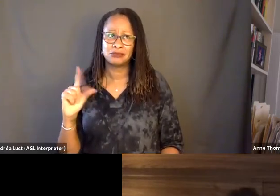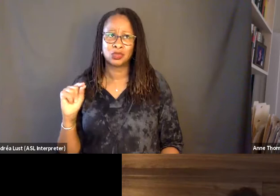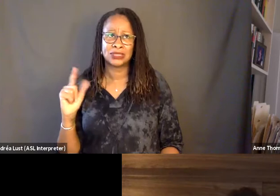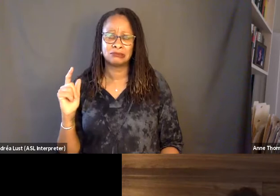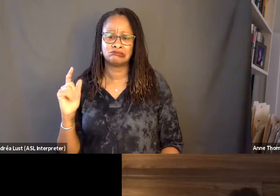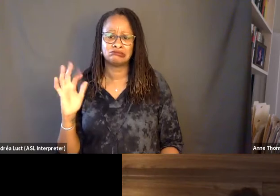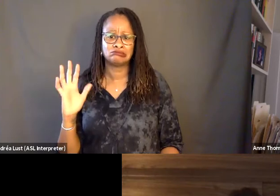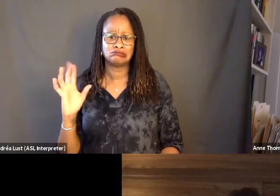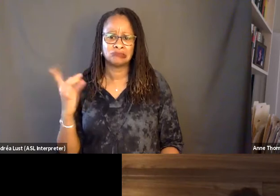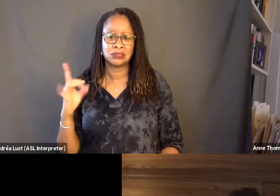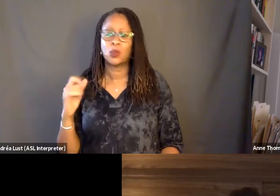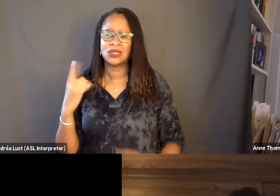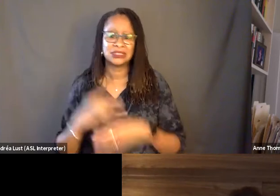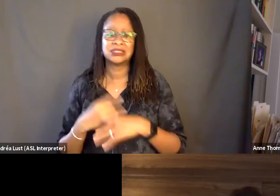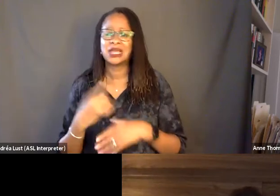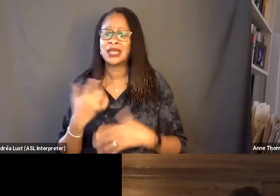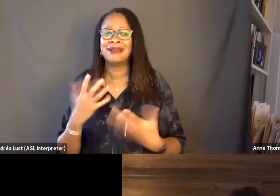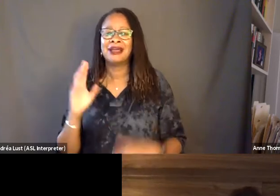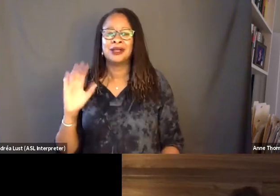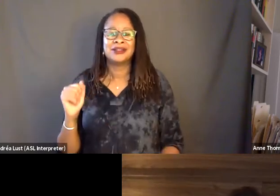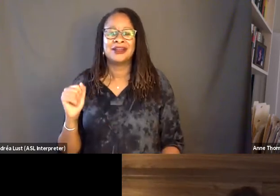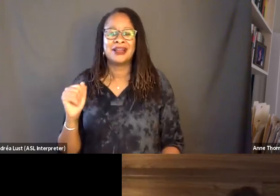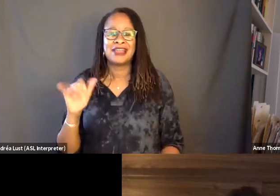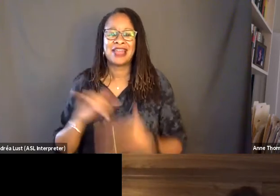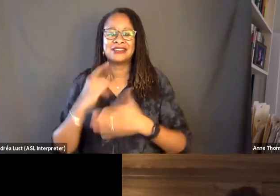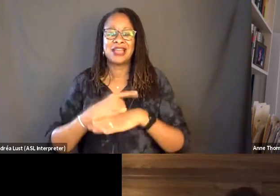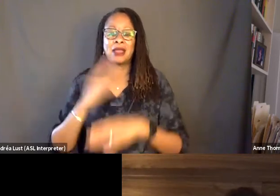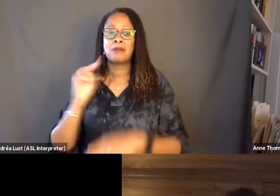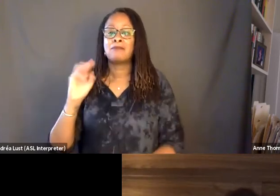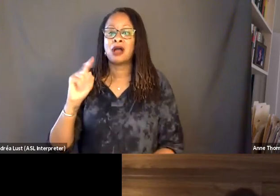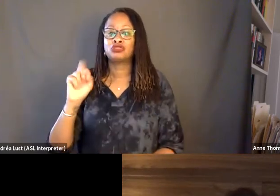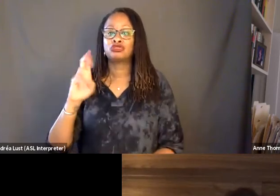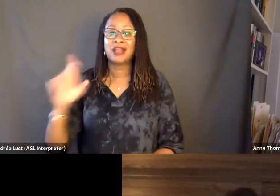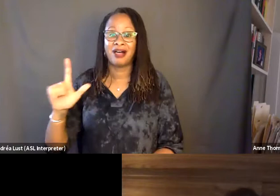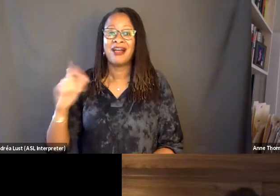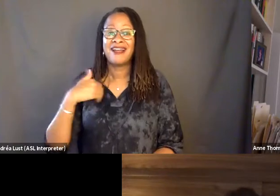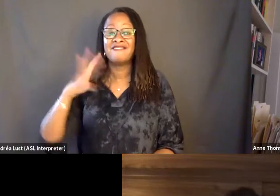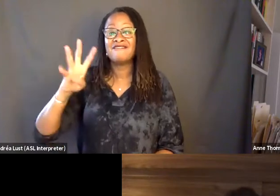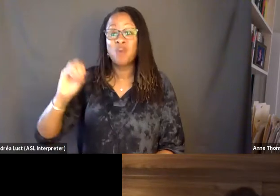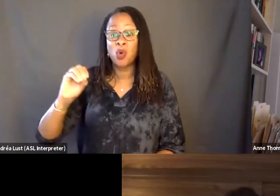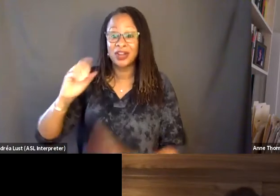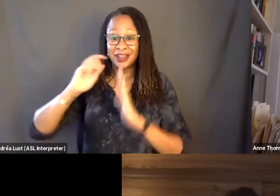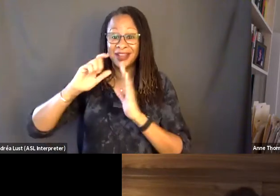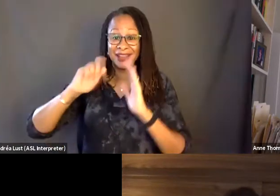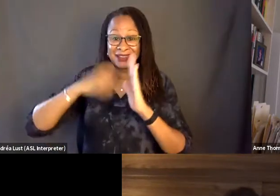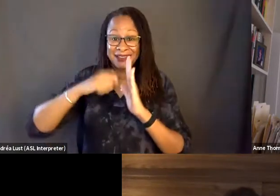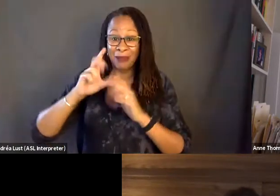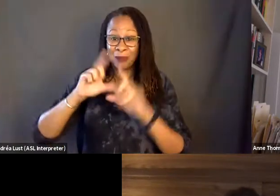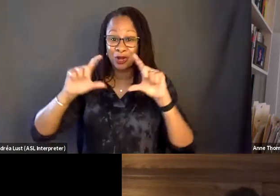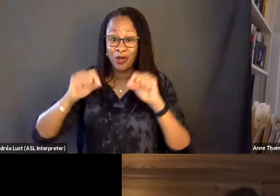at this point, he had 40 camera cards-- at the end of the day, said, brother.